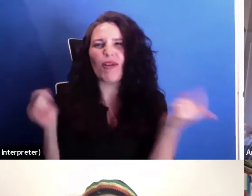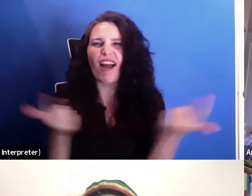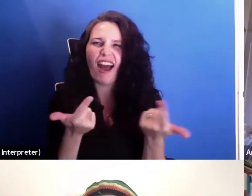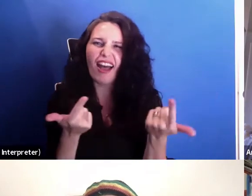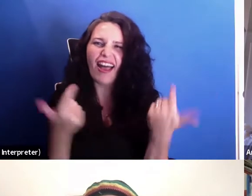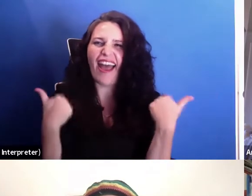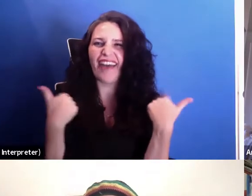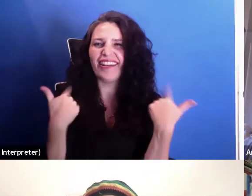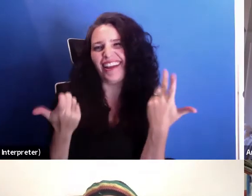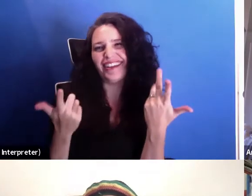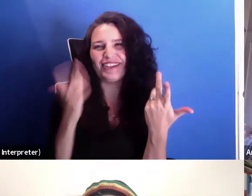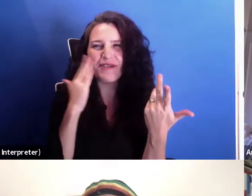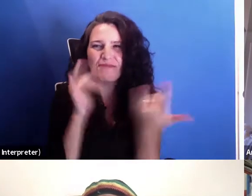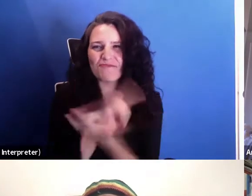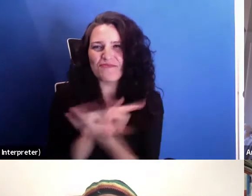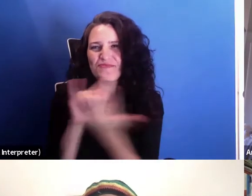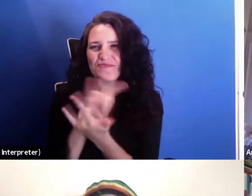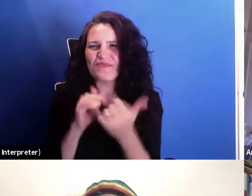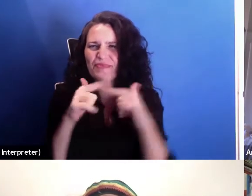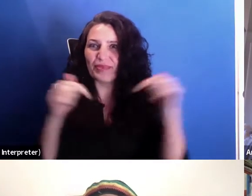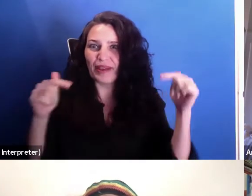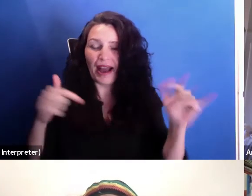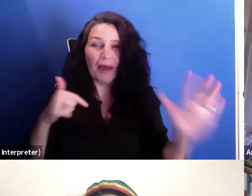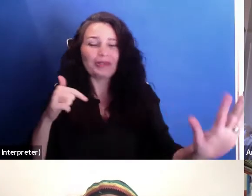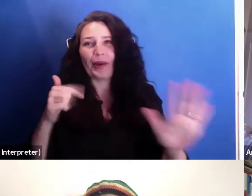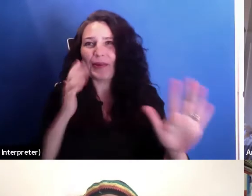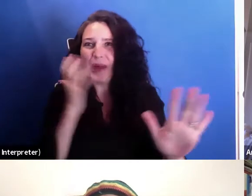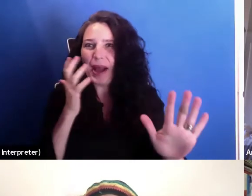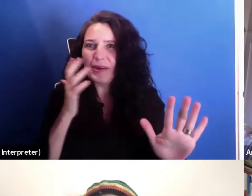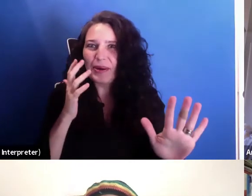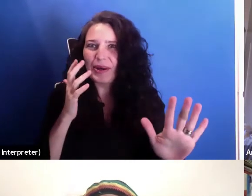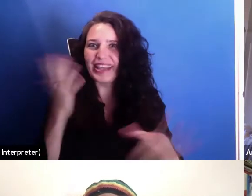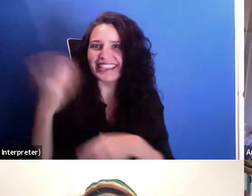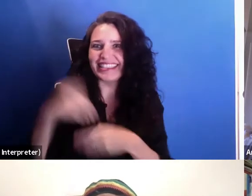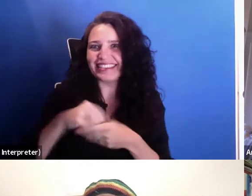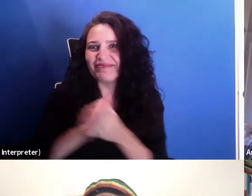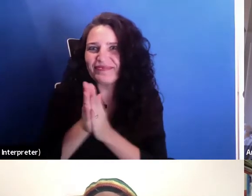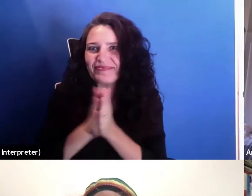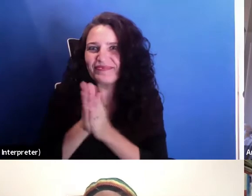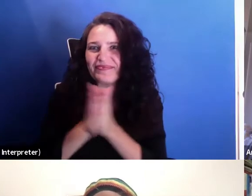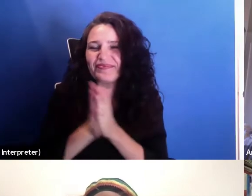It was just really engaging, exciting, and new to me. And he sent me some photographs